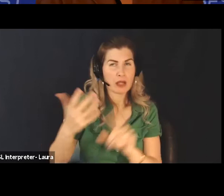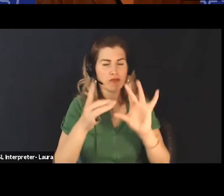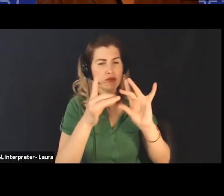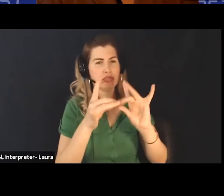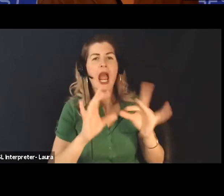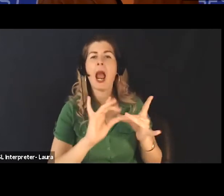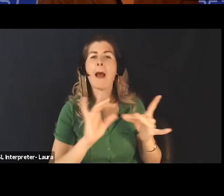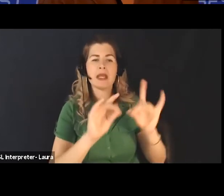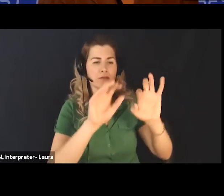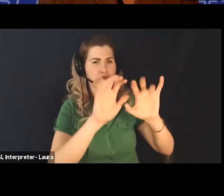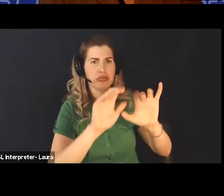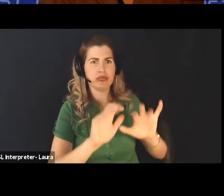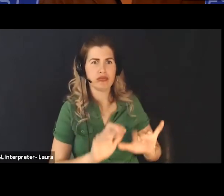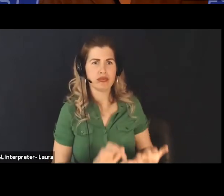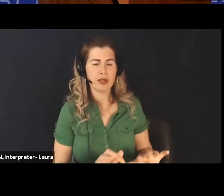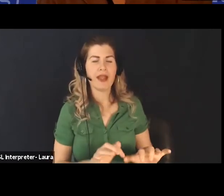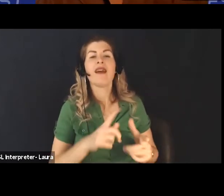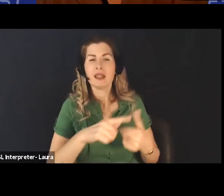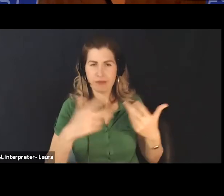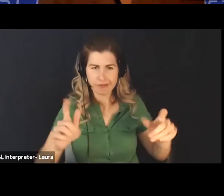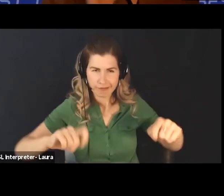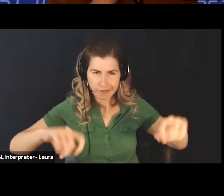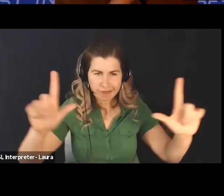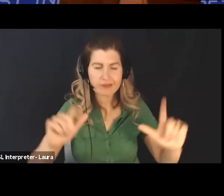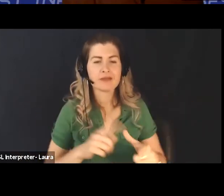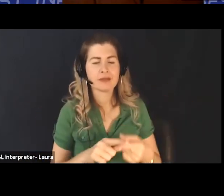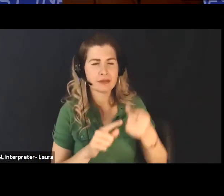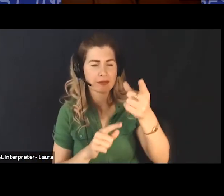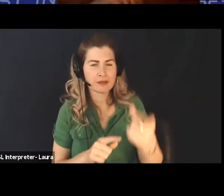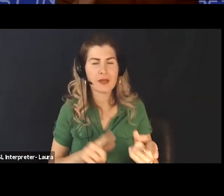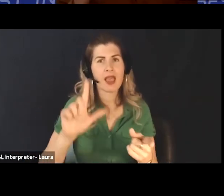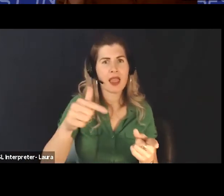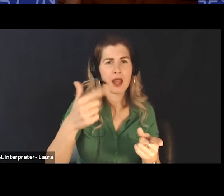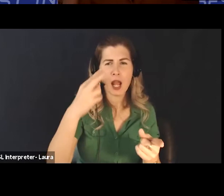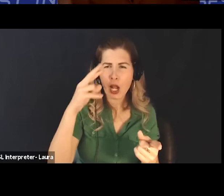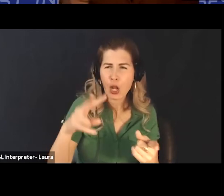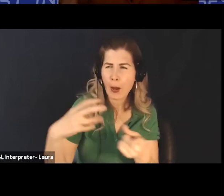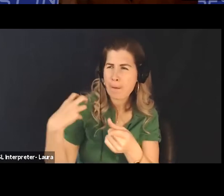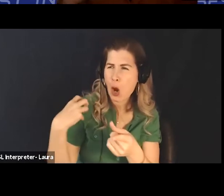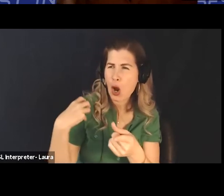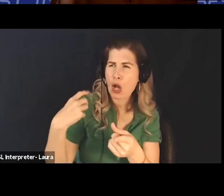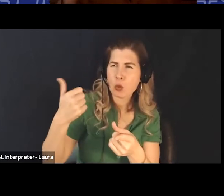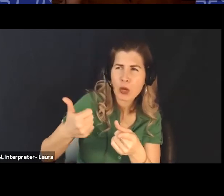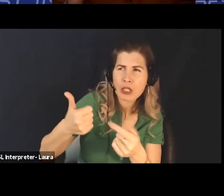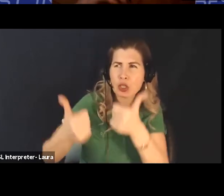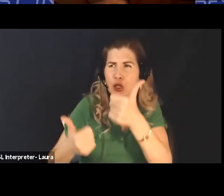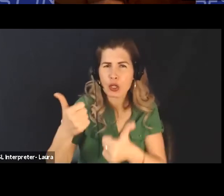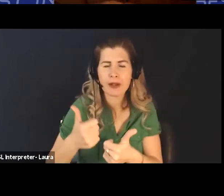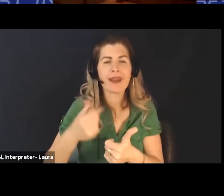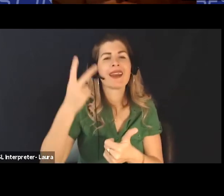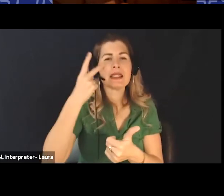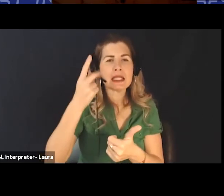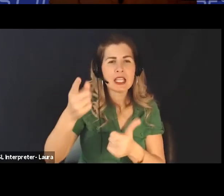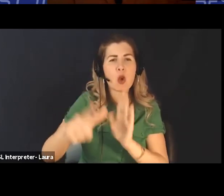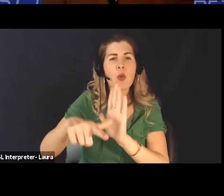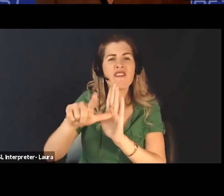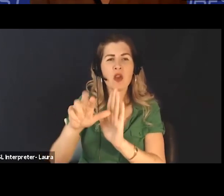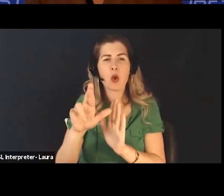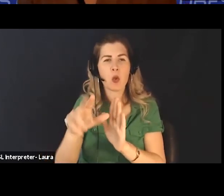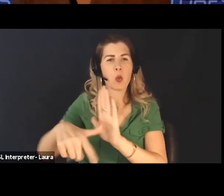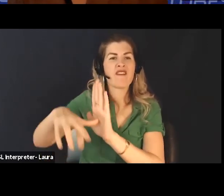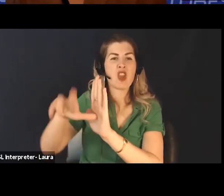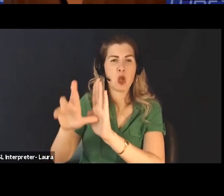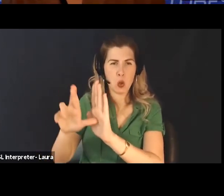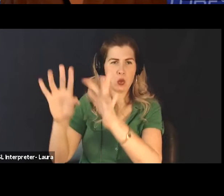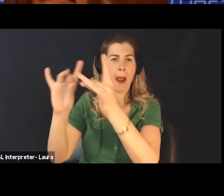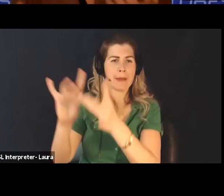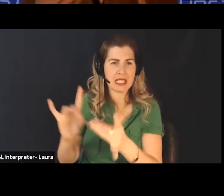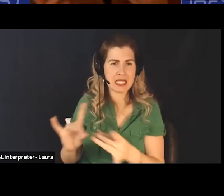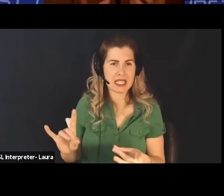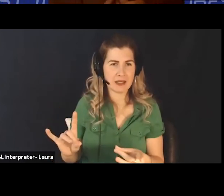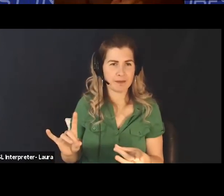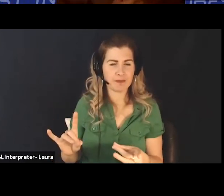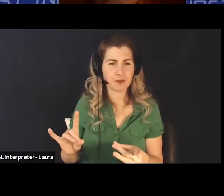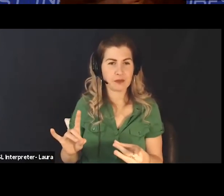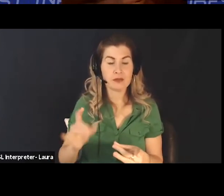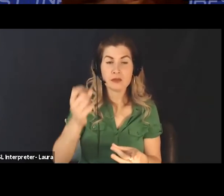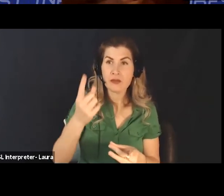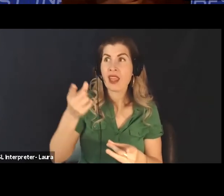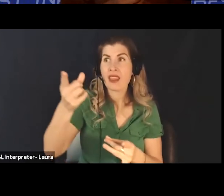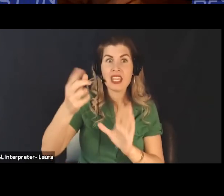And then when the workers on the platform, looking at which employer they should pick from. We insert a button, by which they can quickly access the reviews other workers have written kind of craft it in the pot.